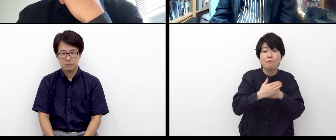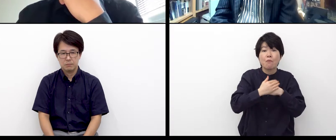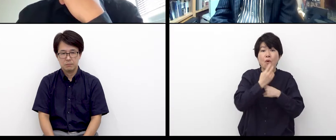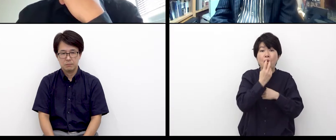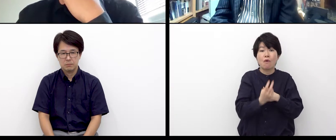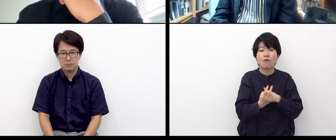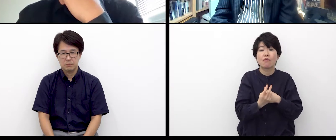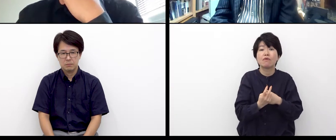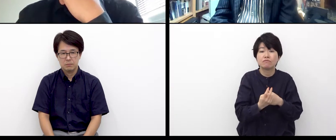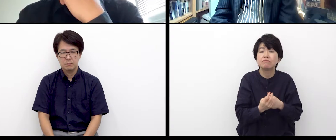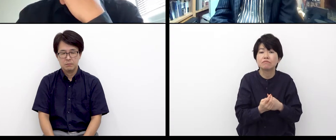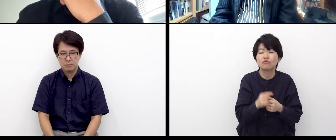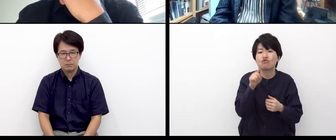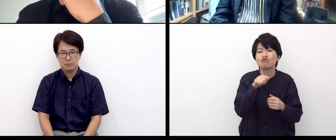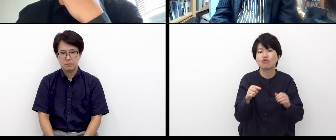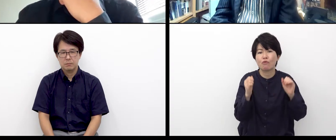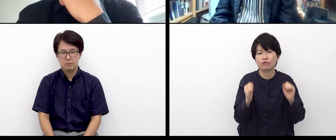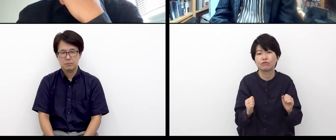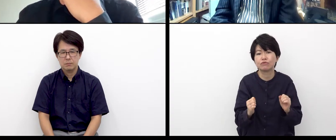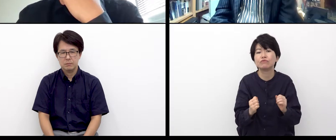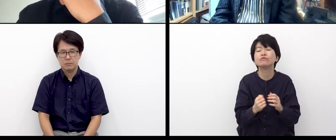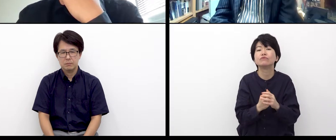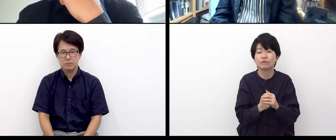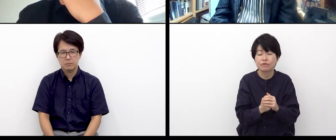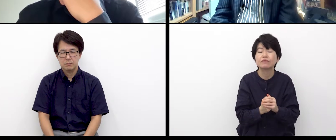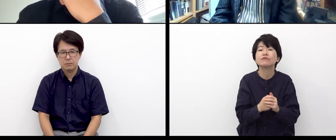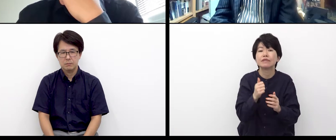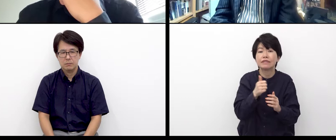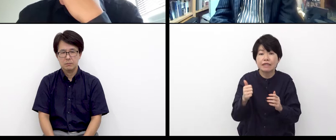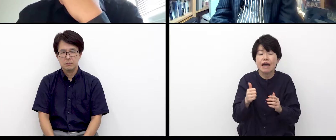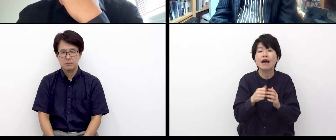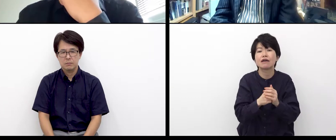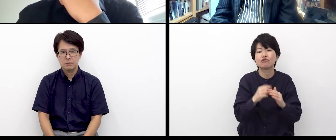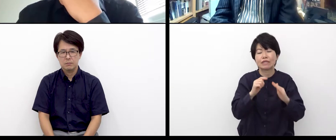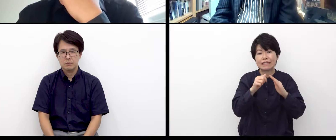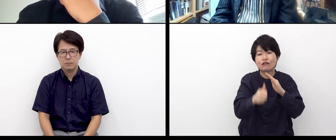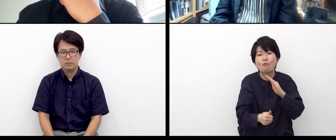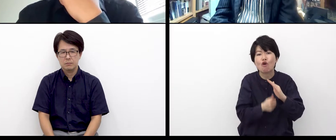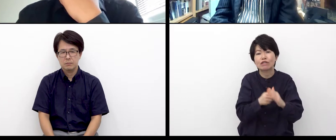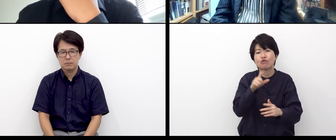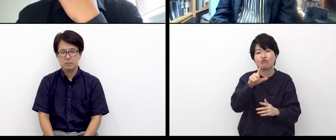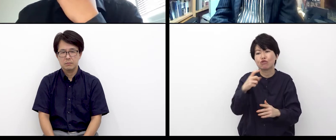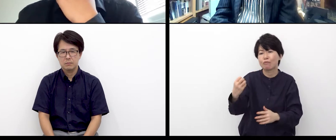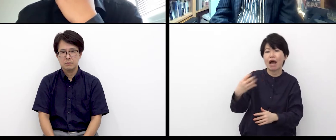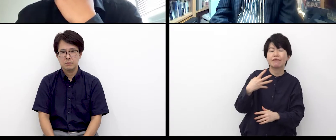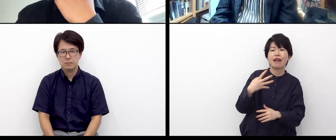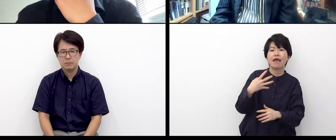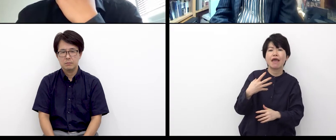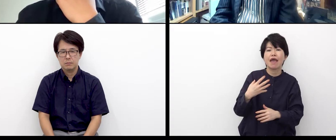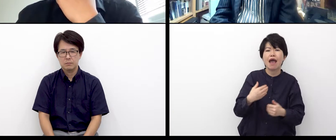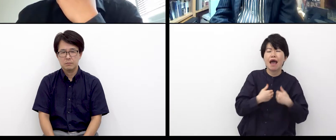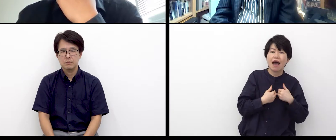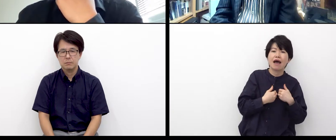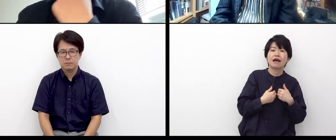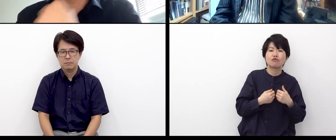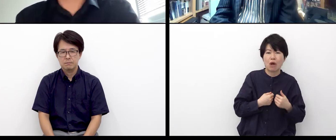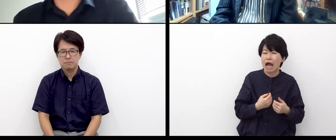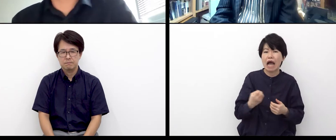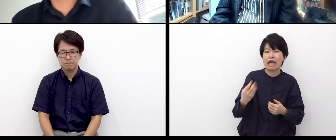becoming a kind of stigma, so there is a strong resistance or awkward feeling about being called with this word.